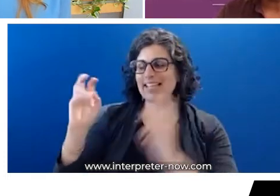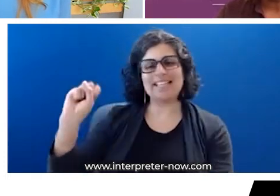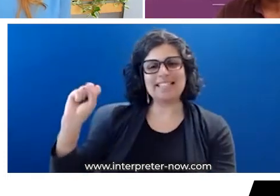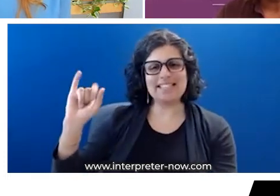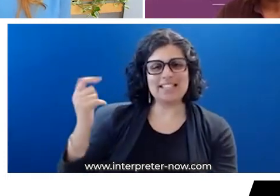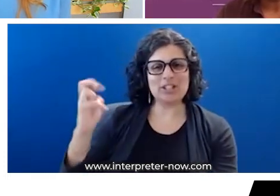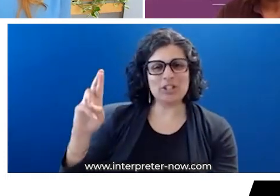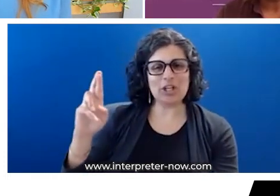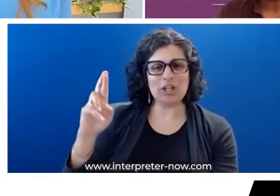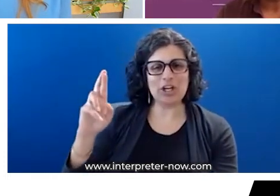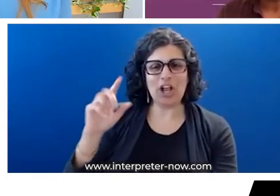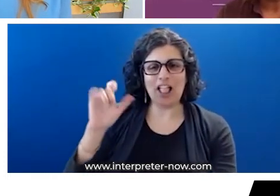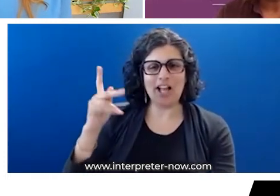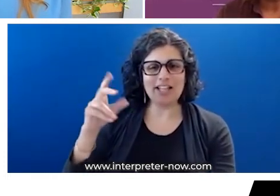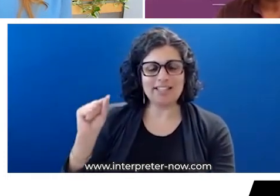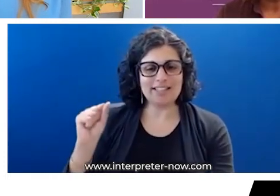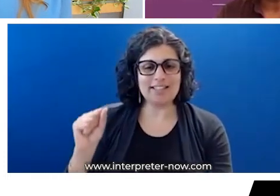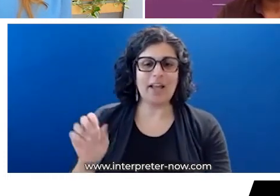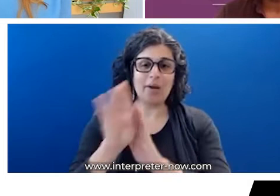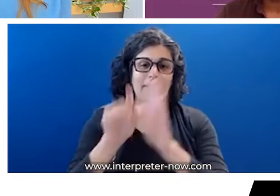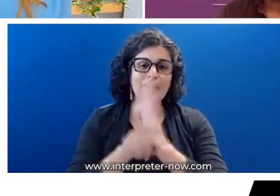My background is purple, which is my brand color with a little bit of texture.